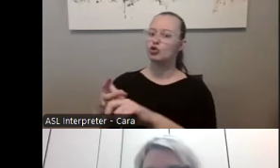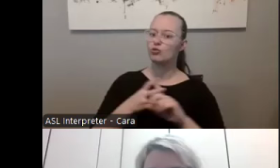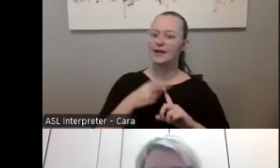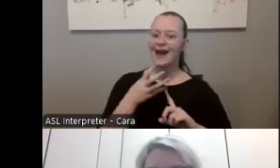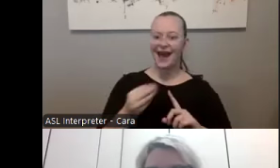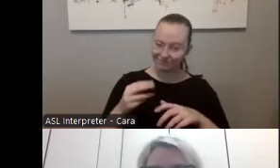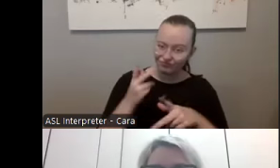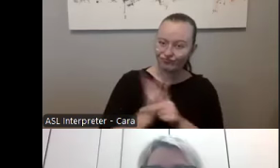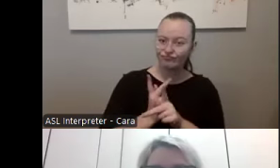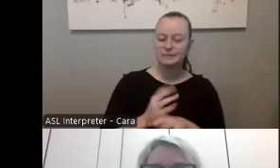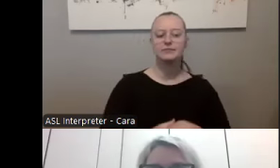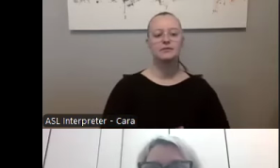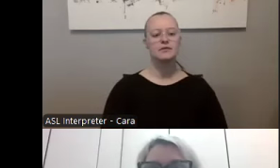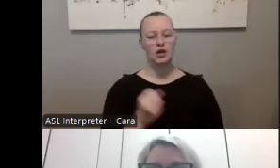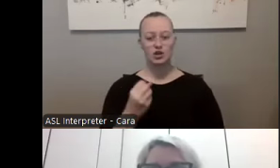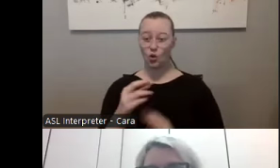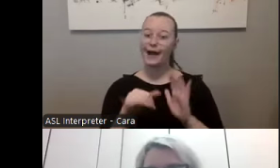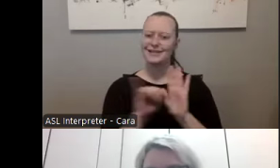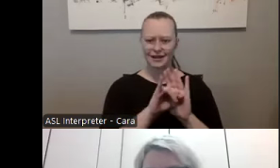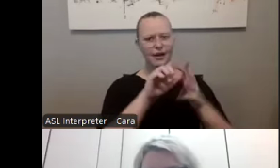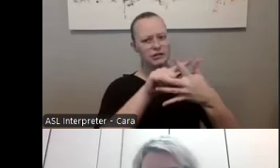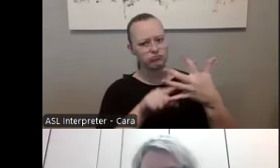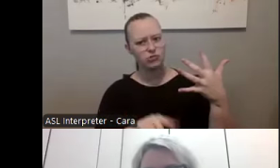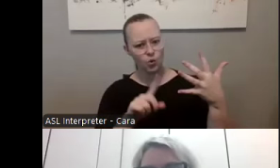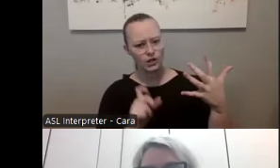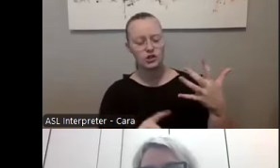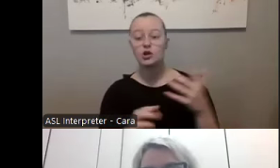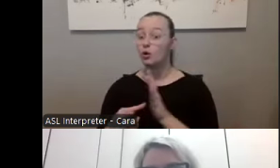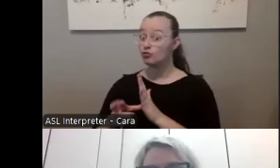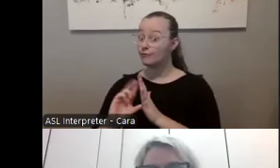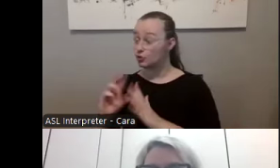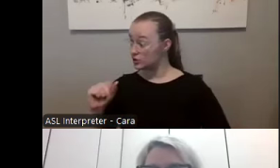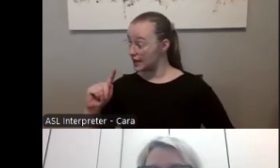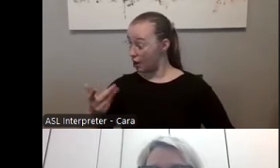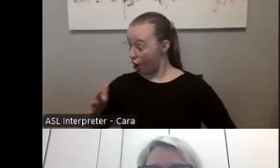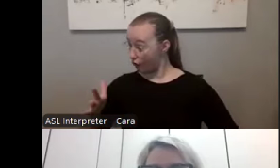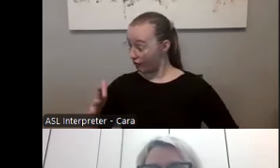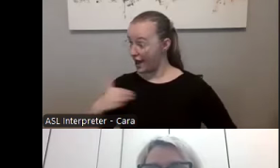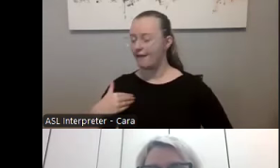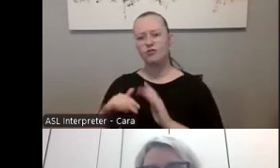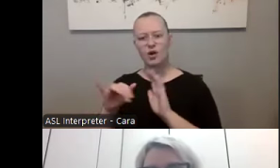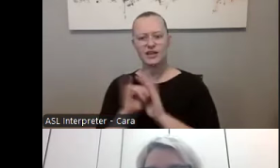So once we'd identified a set of questions, we reviewed existing data sources in order to identify where there were gaps or other data